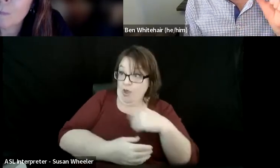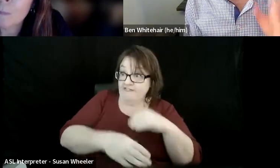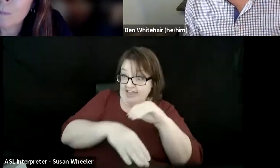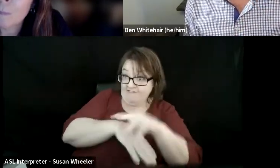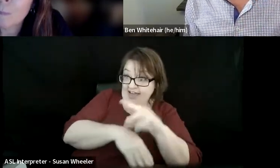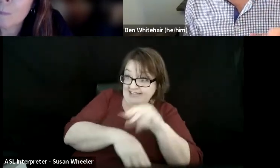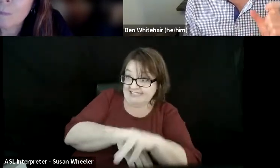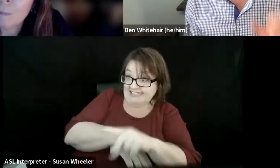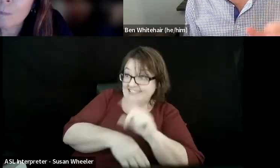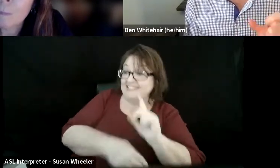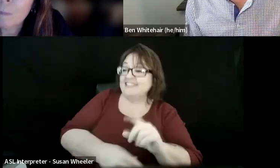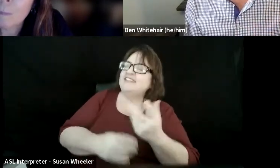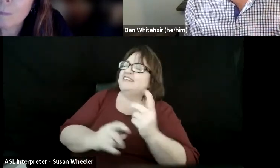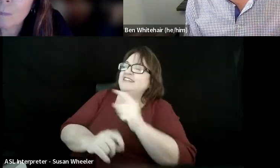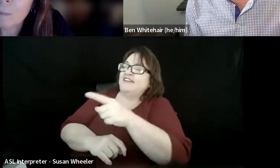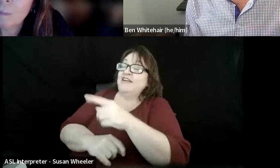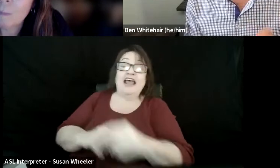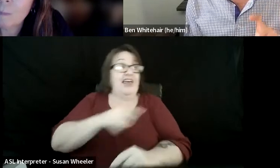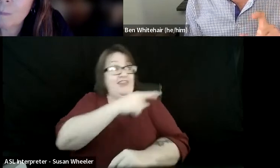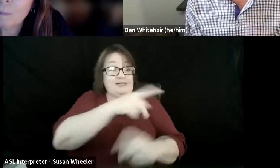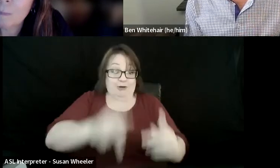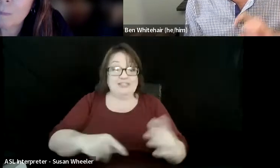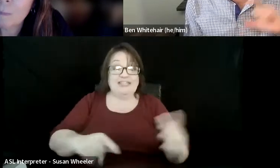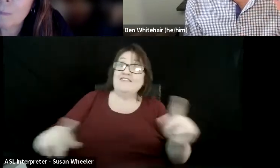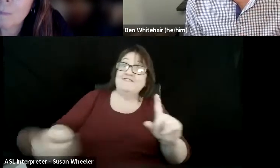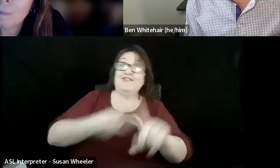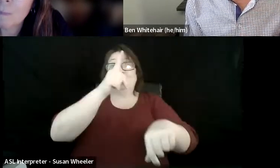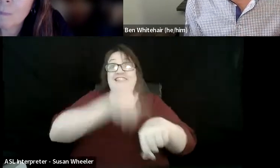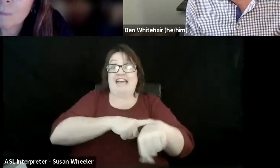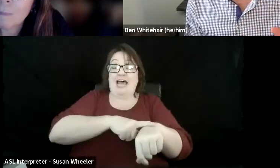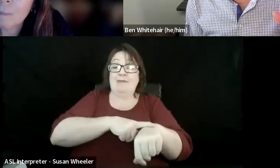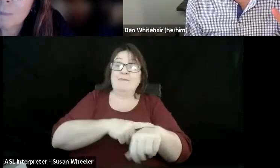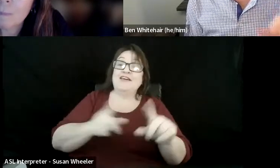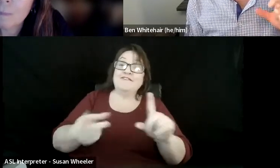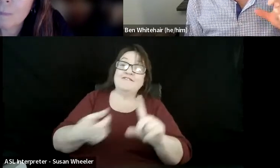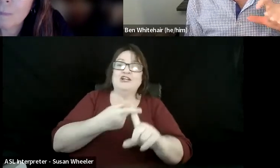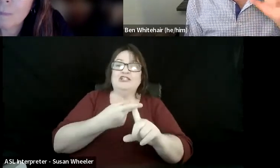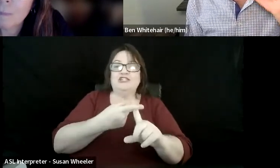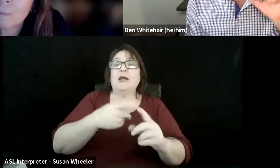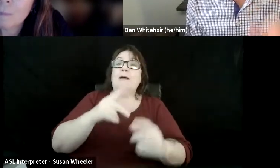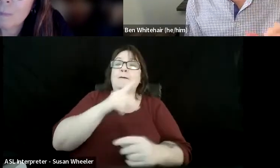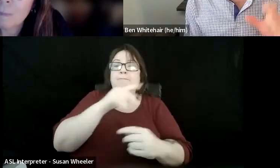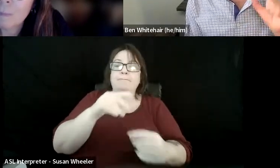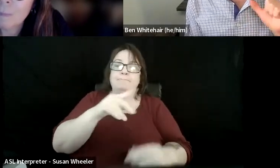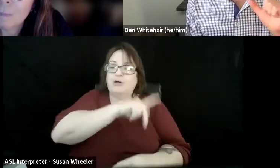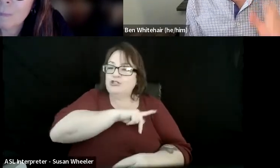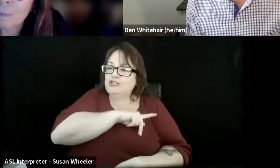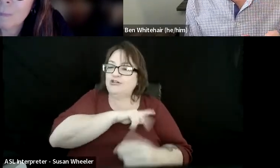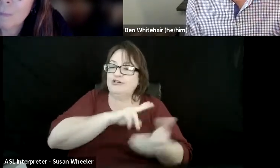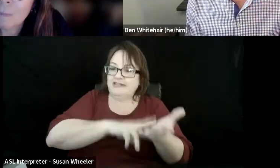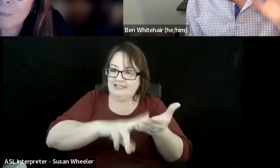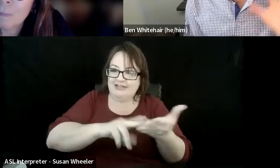their first personal service contract in a new state and asked to move for the position?